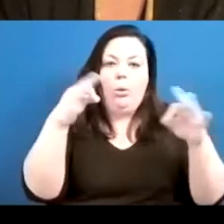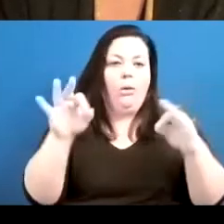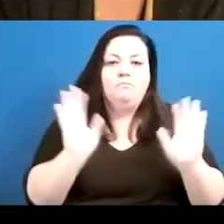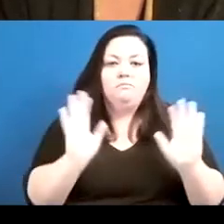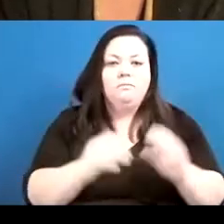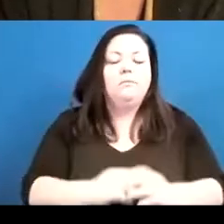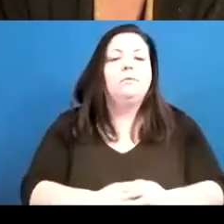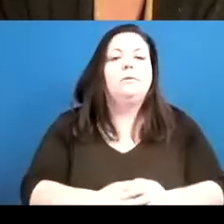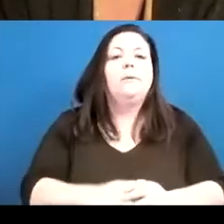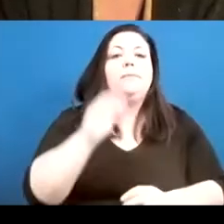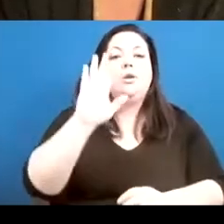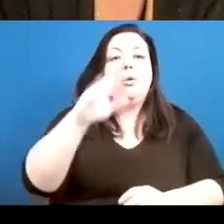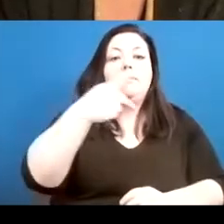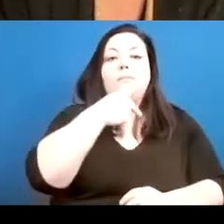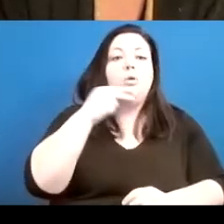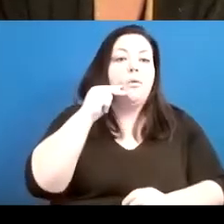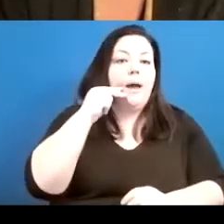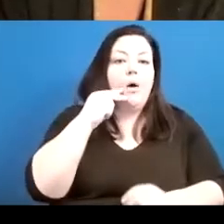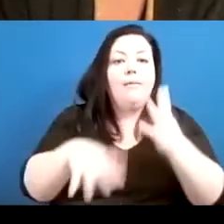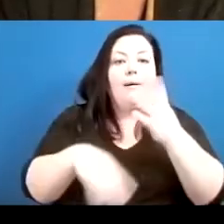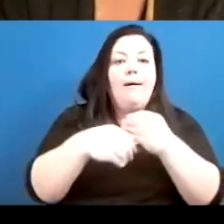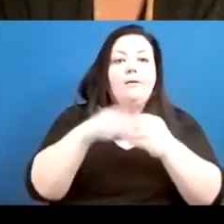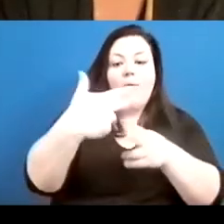share your pronouns by editing your name to include them, and if you need help